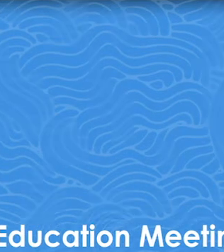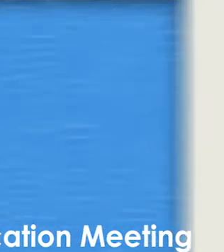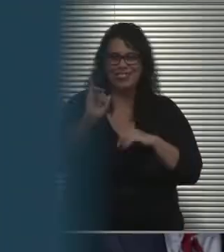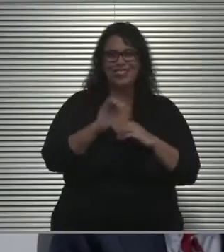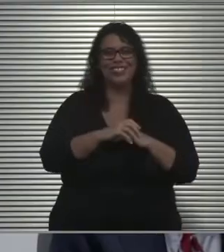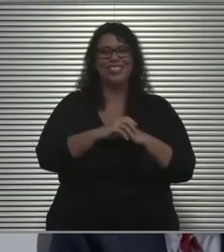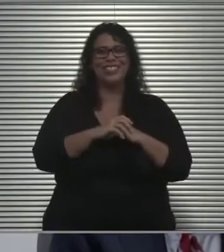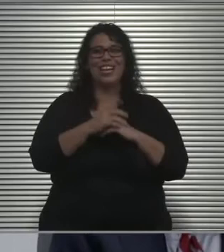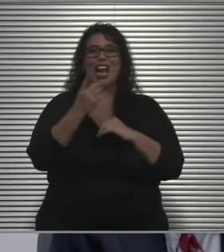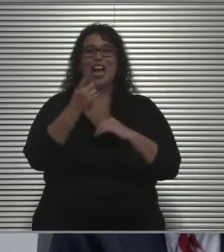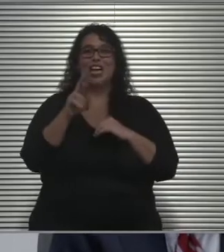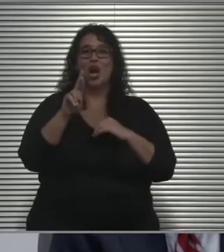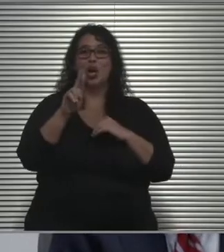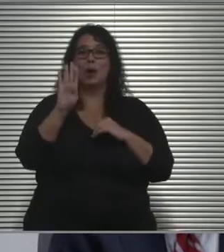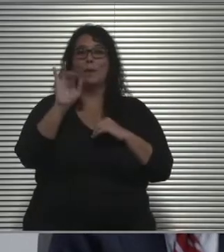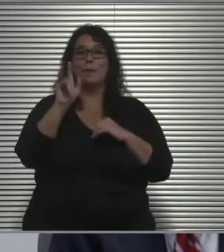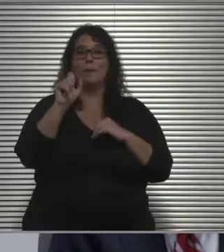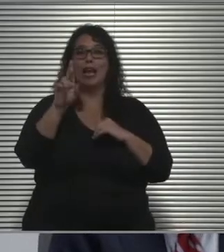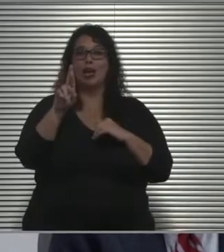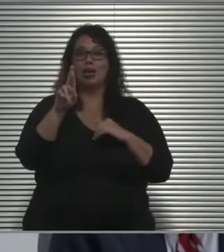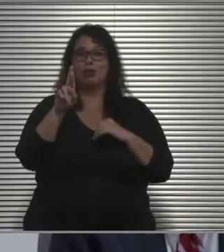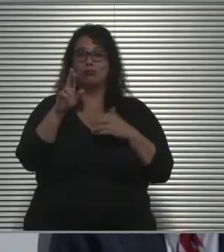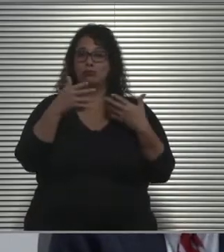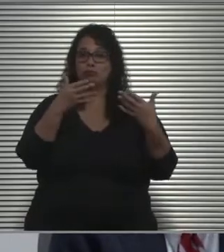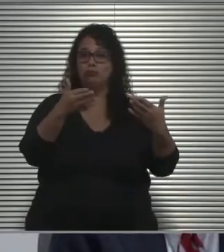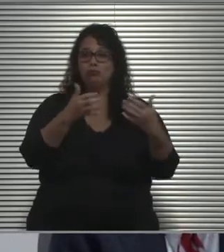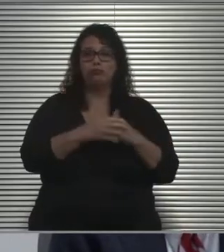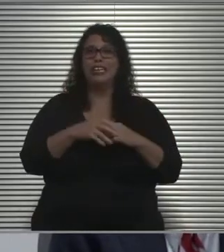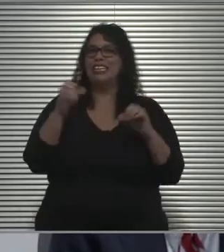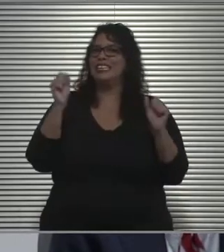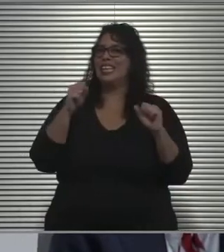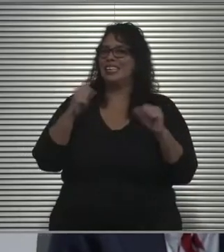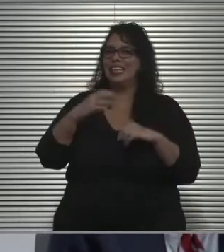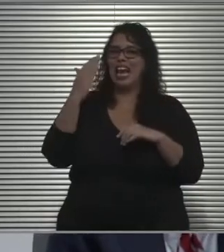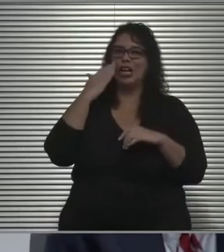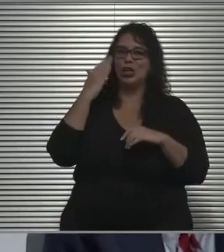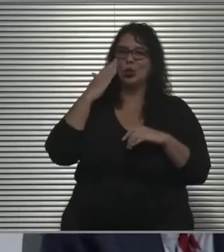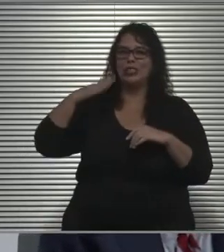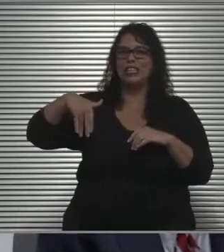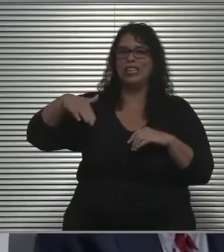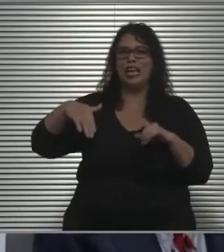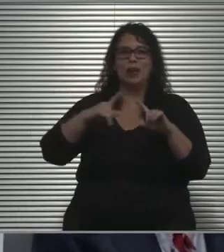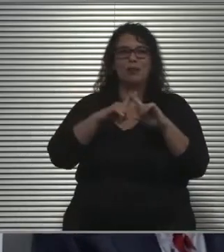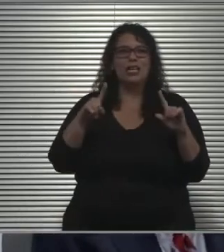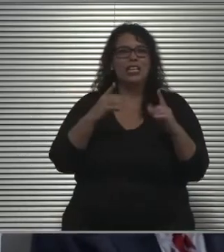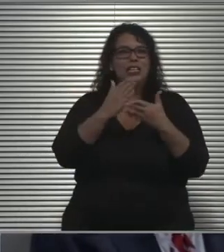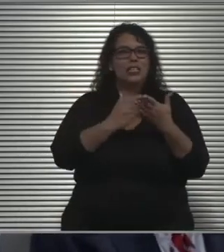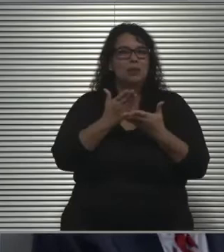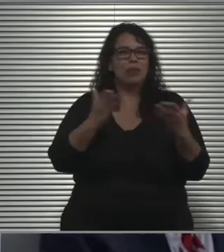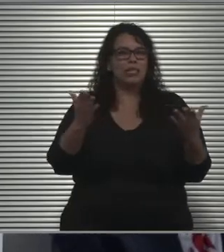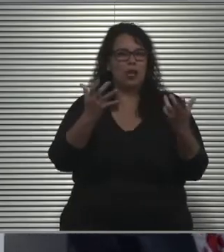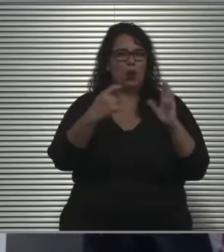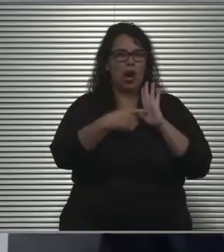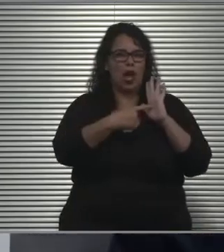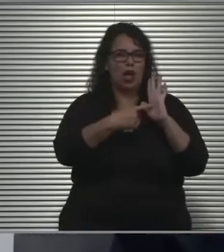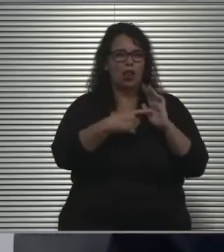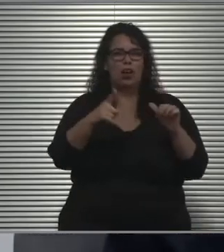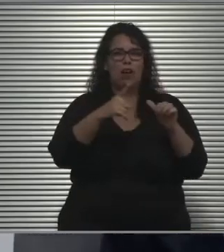[Diana] Dr. Baker, did you have? I do and I know it's late, but I have some things I'd like to highlight tonight. First of all I just like to thank staff